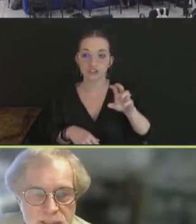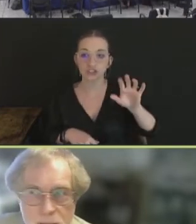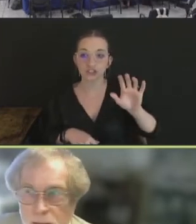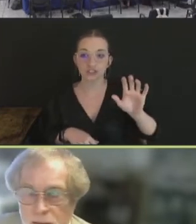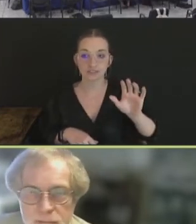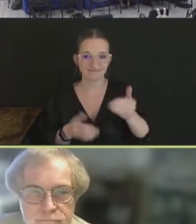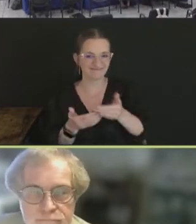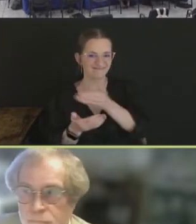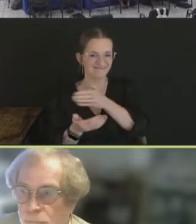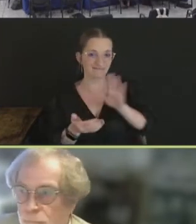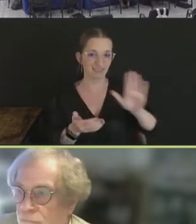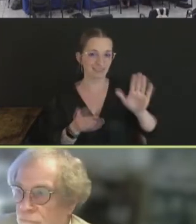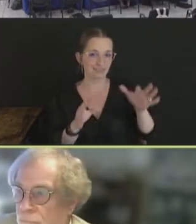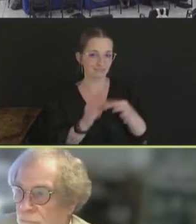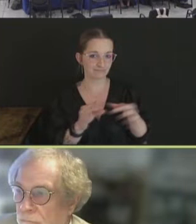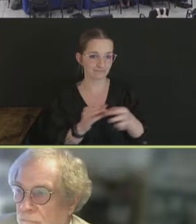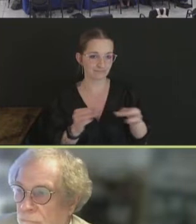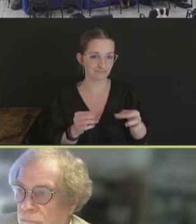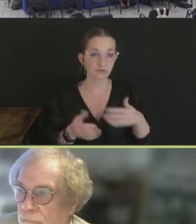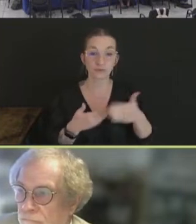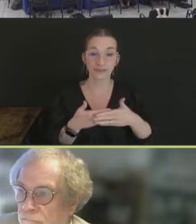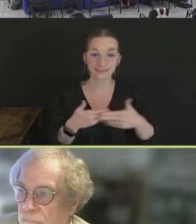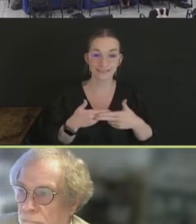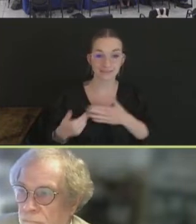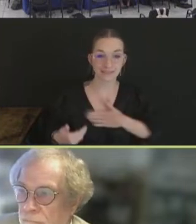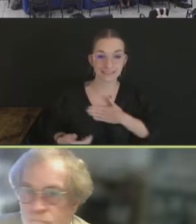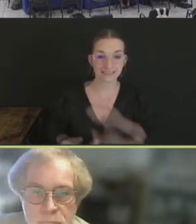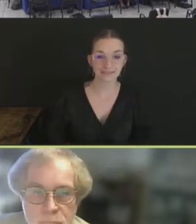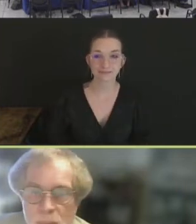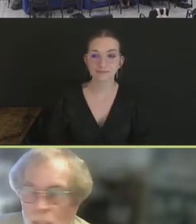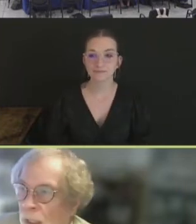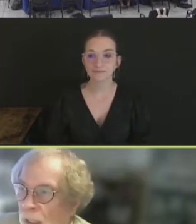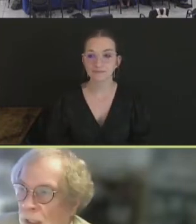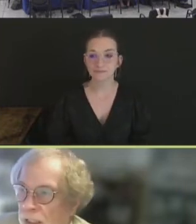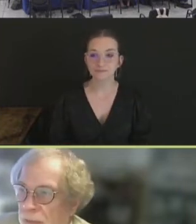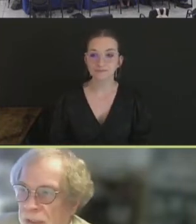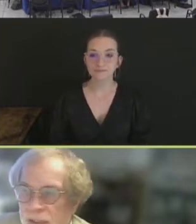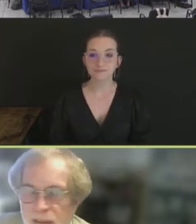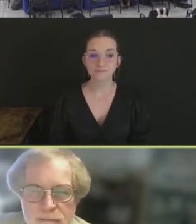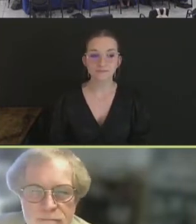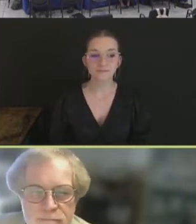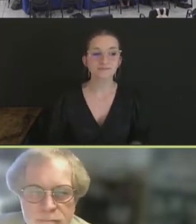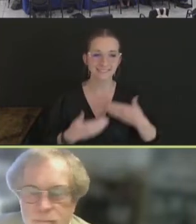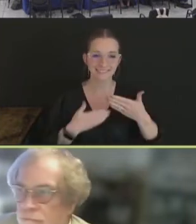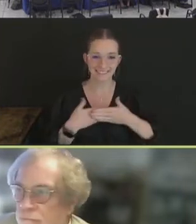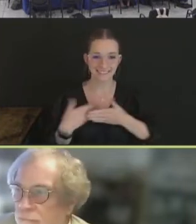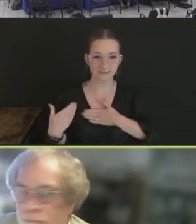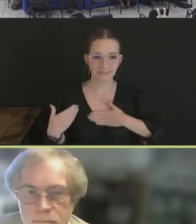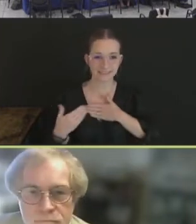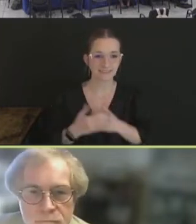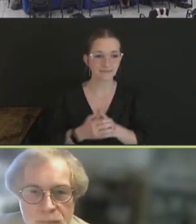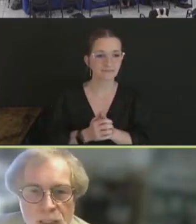Next, please.